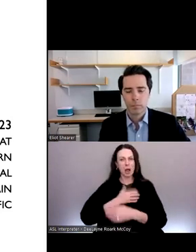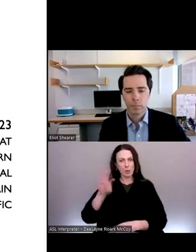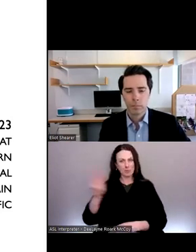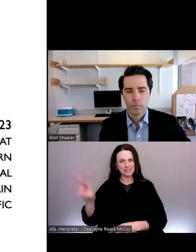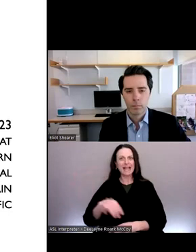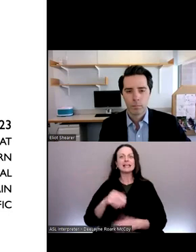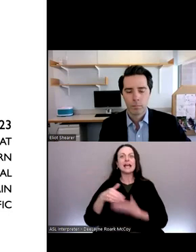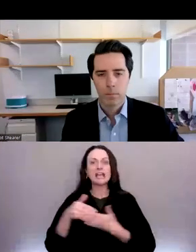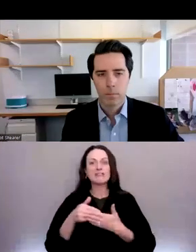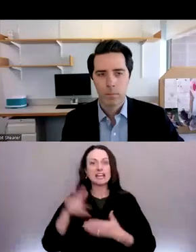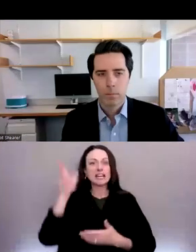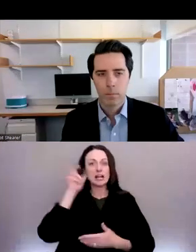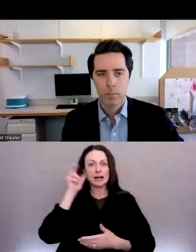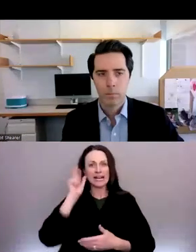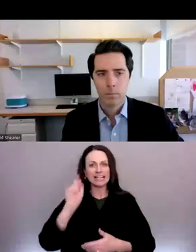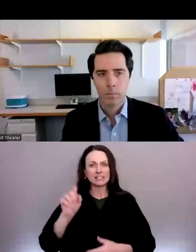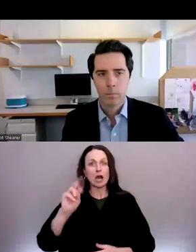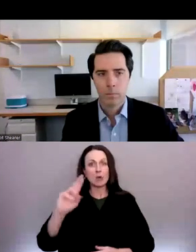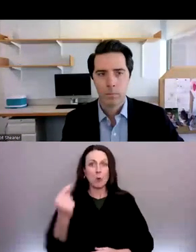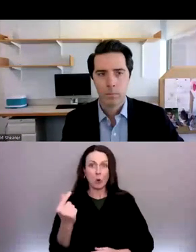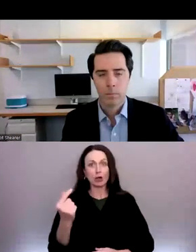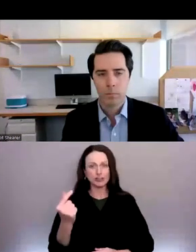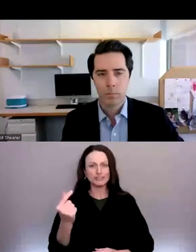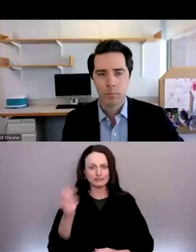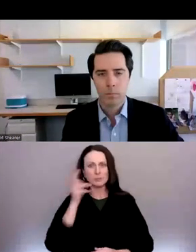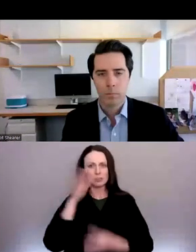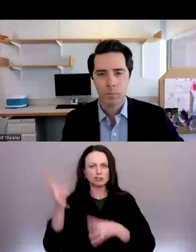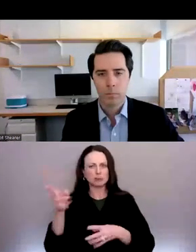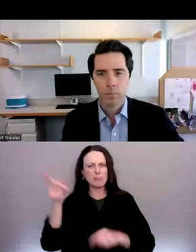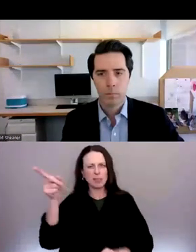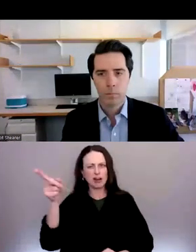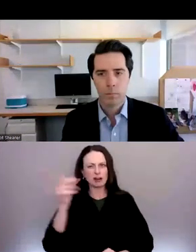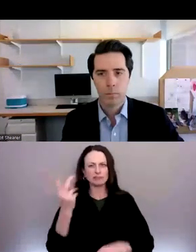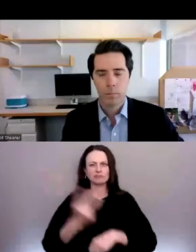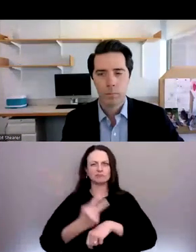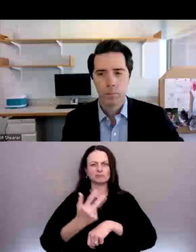infinitehearing.org in the next couple